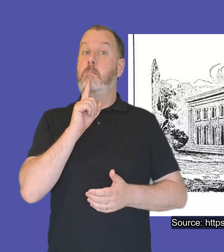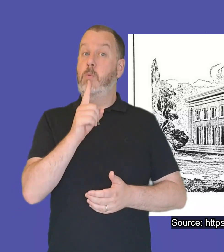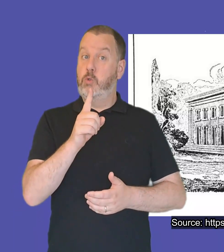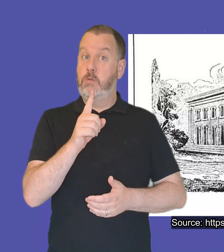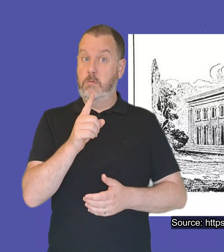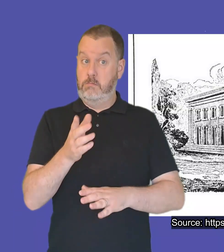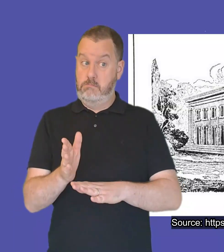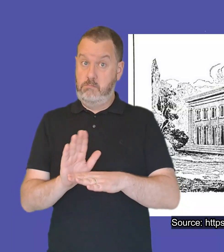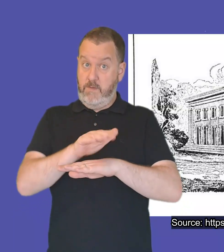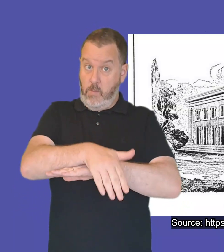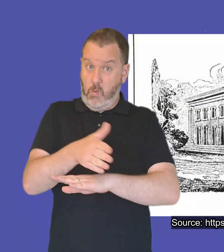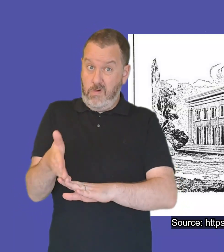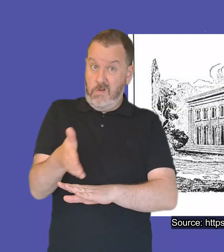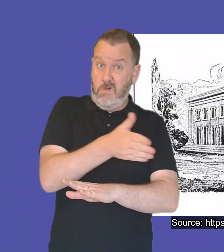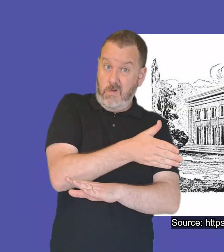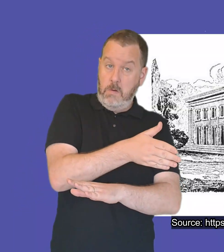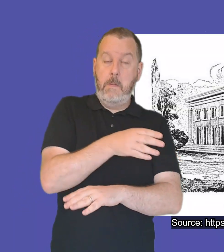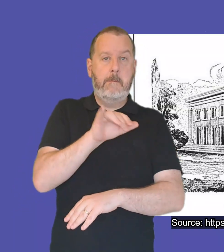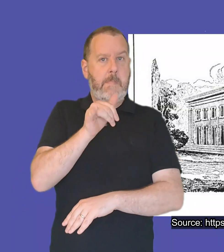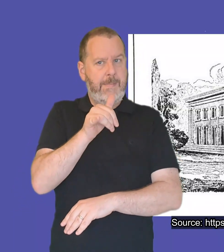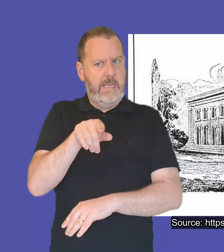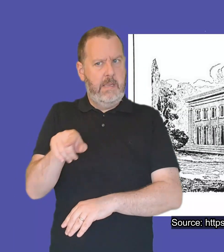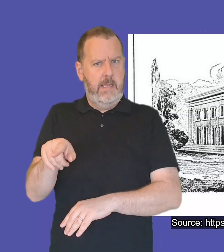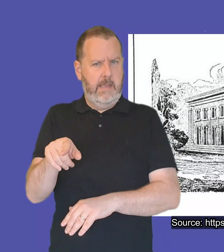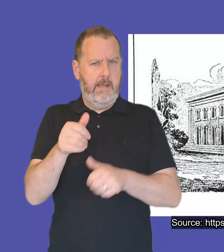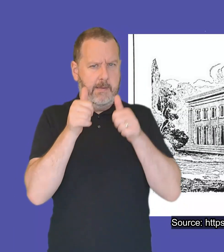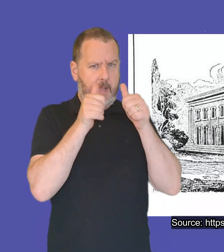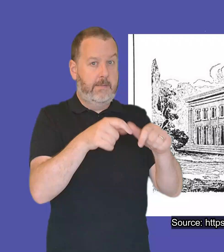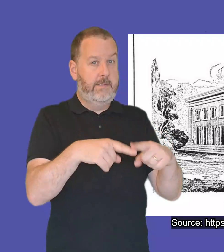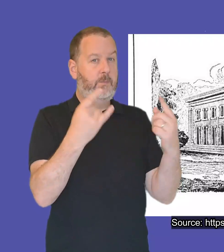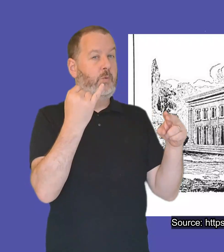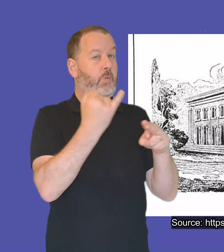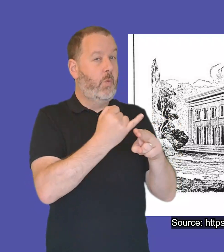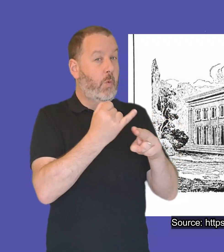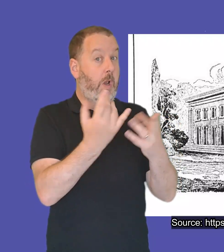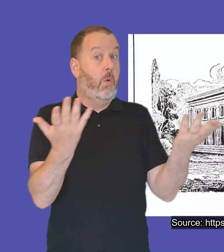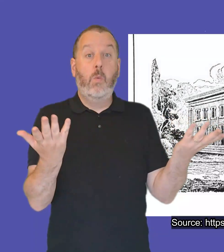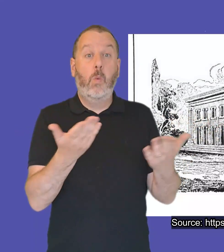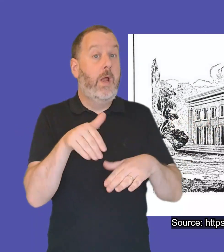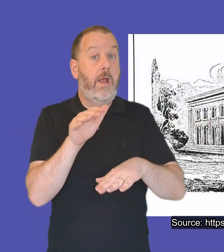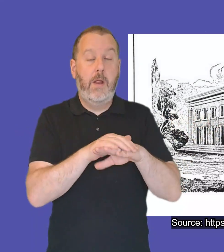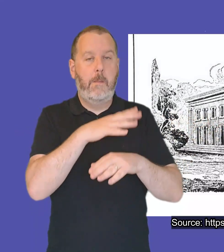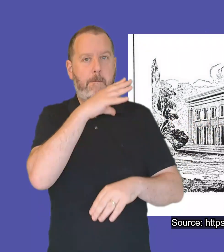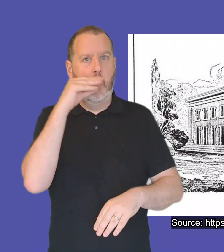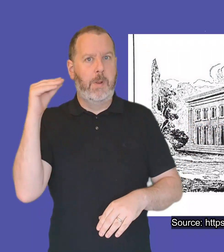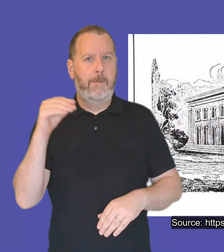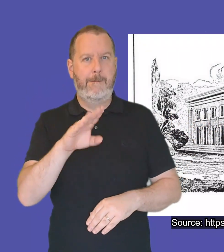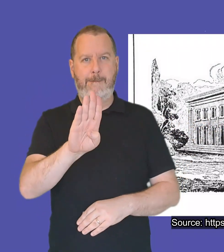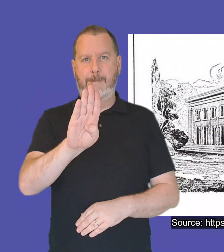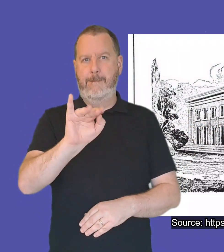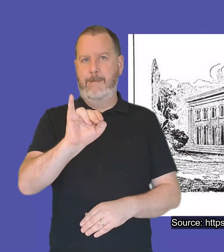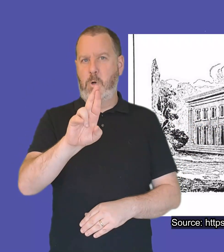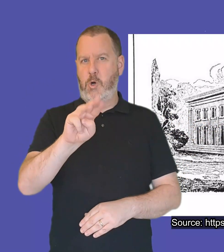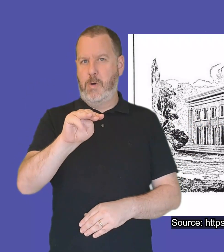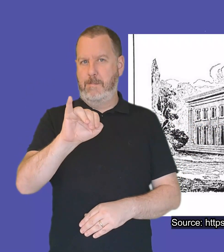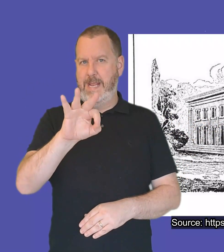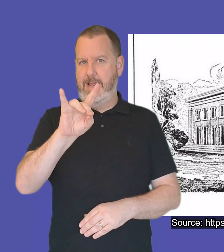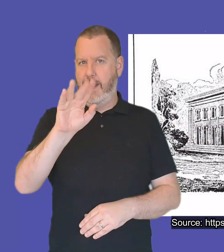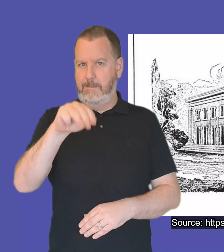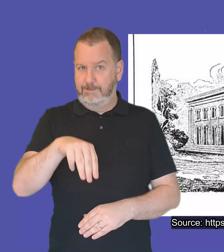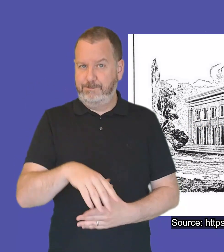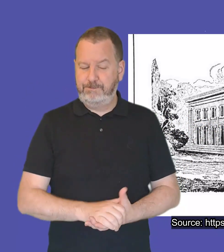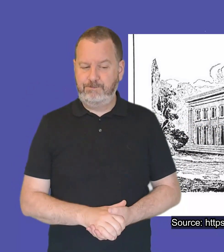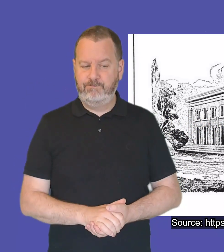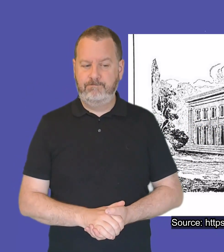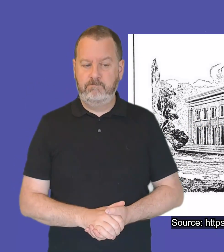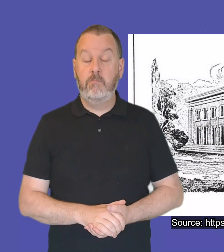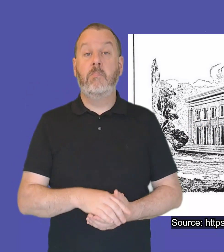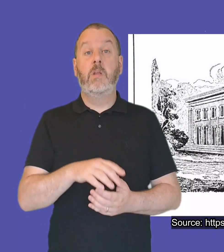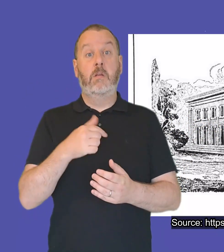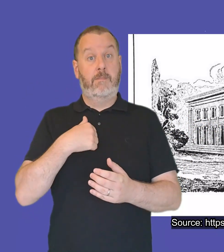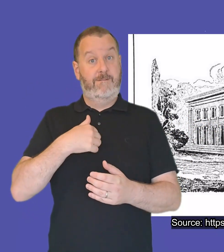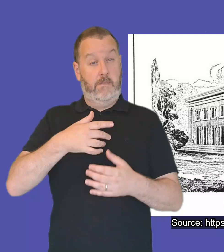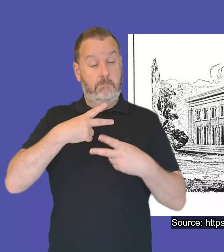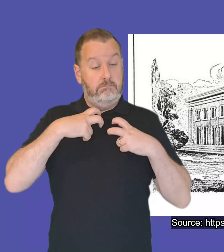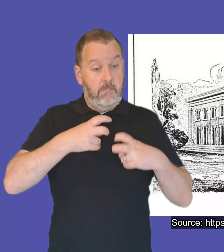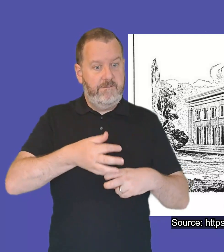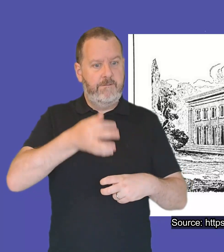However, he may have earlier been a pupil in the deaf school in Birmingham.